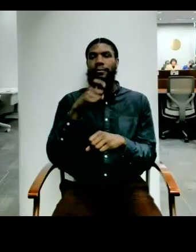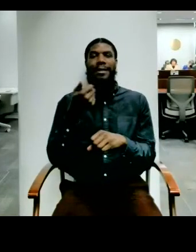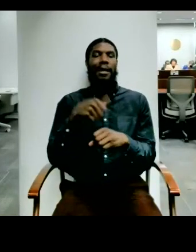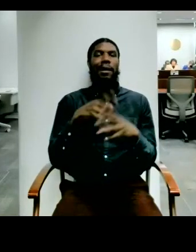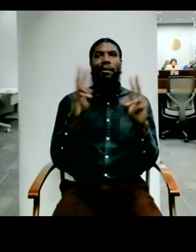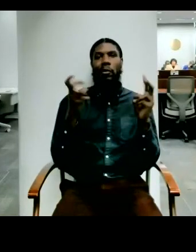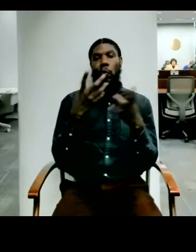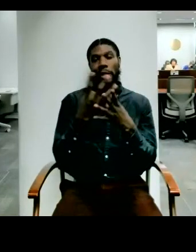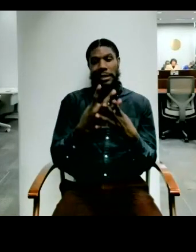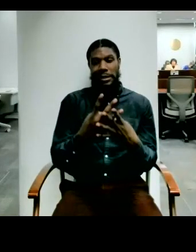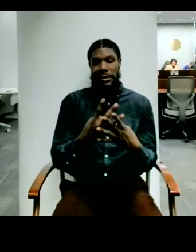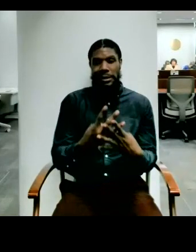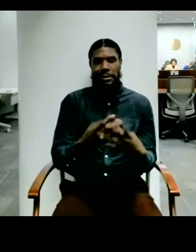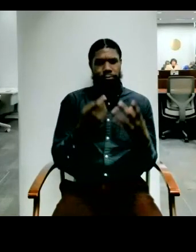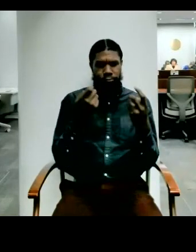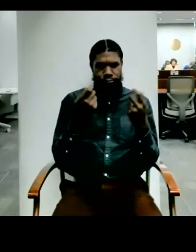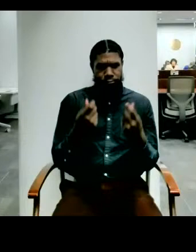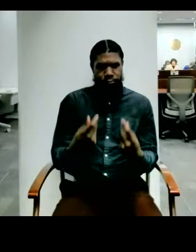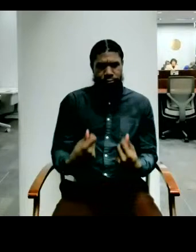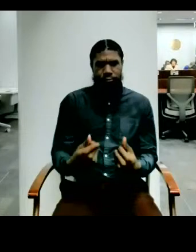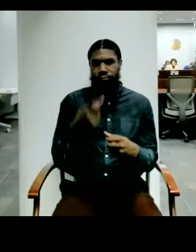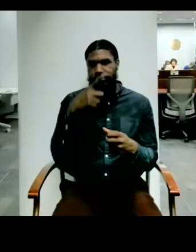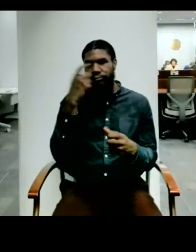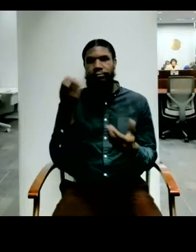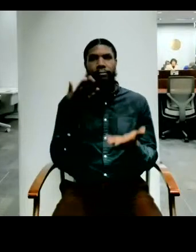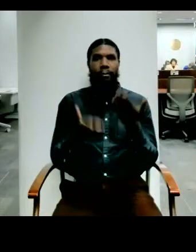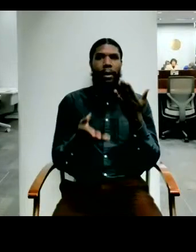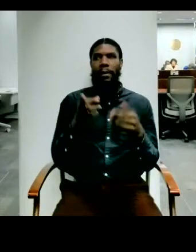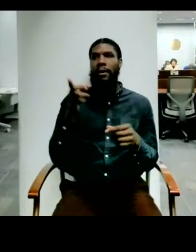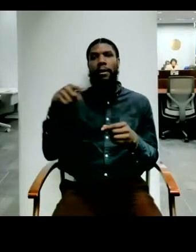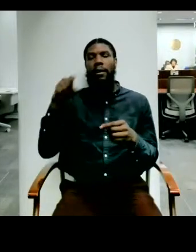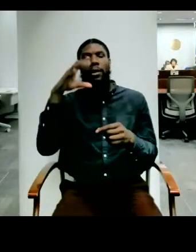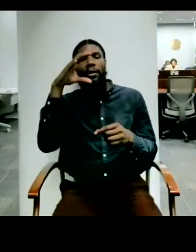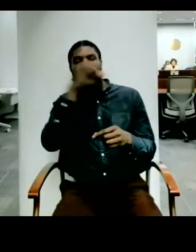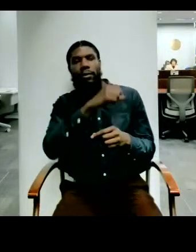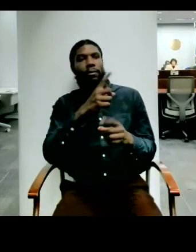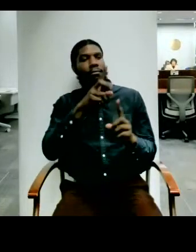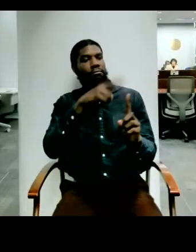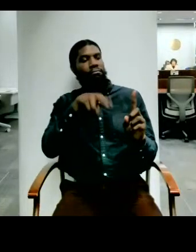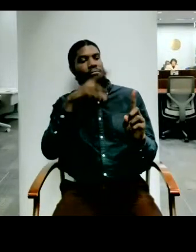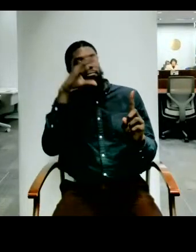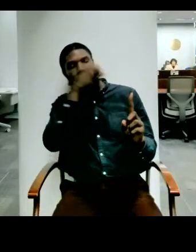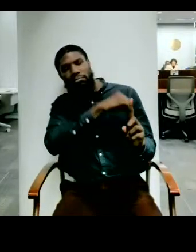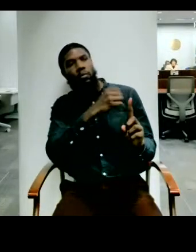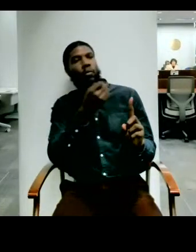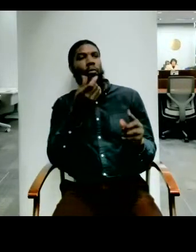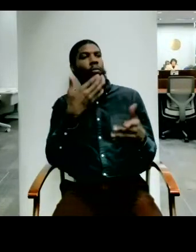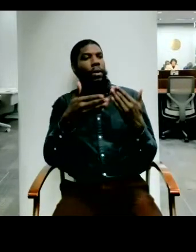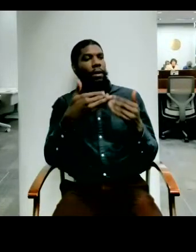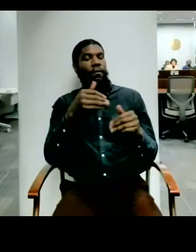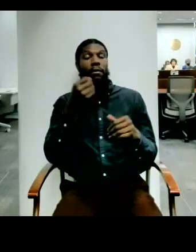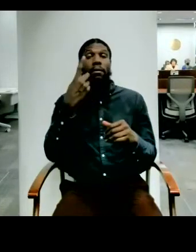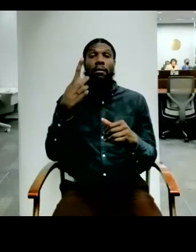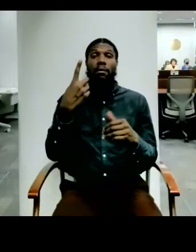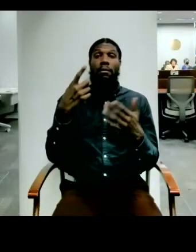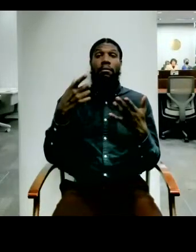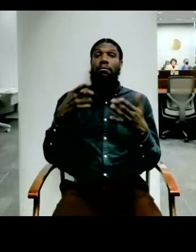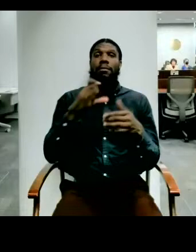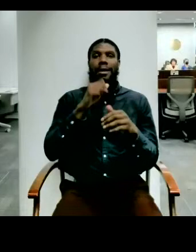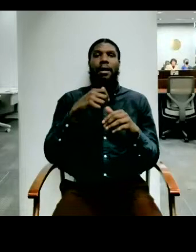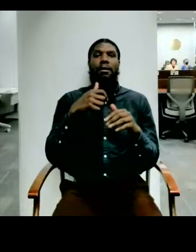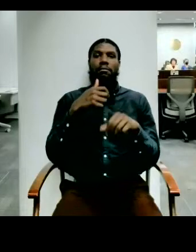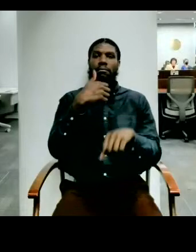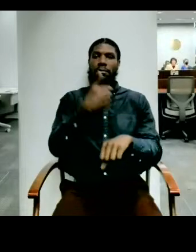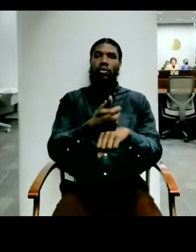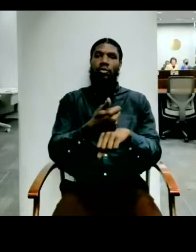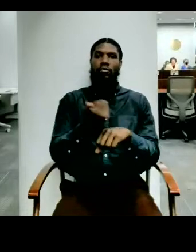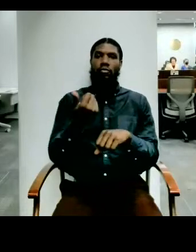based on maybe assumptions about them or anything else um is not based on any bona